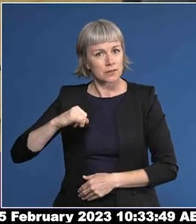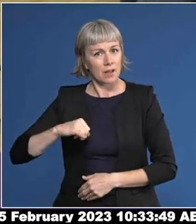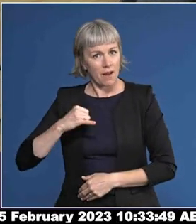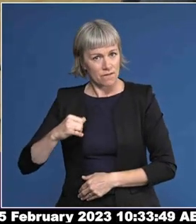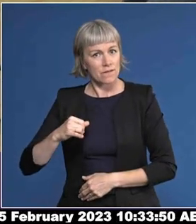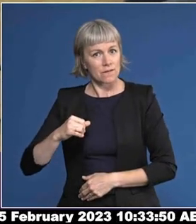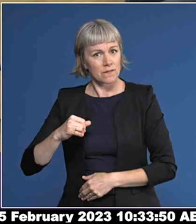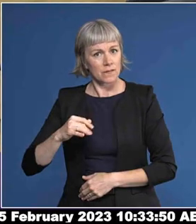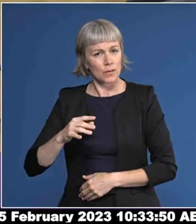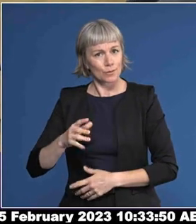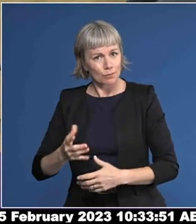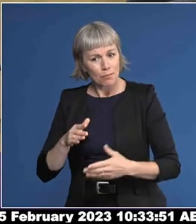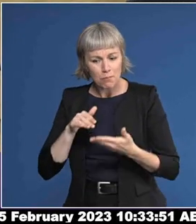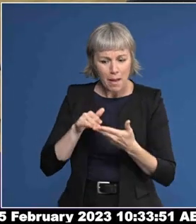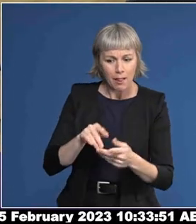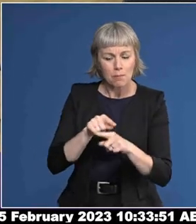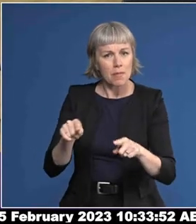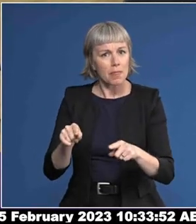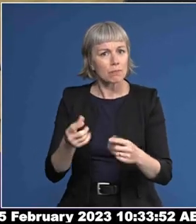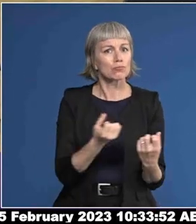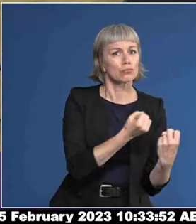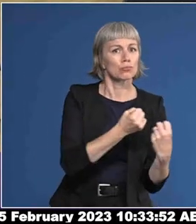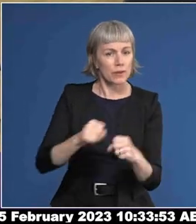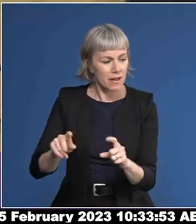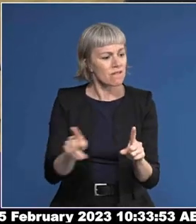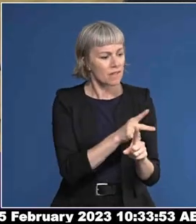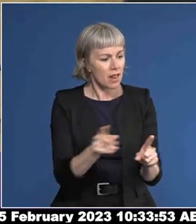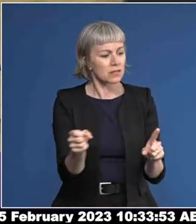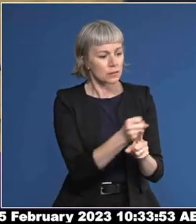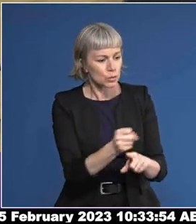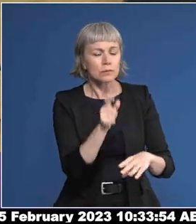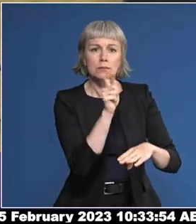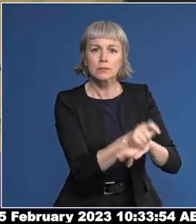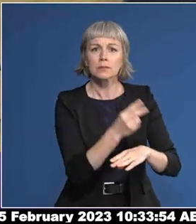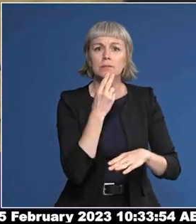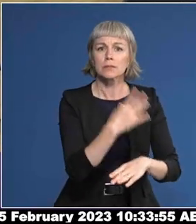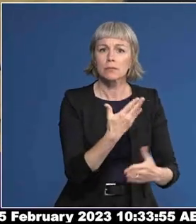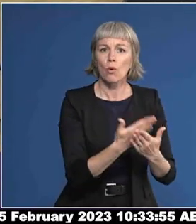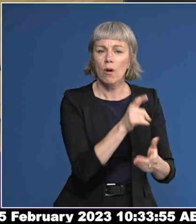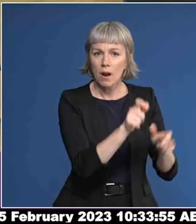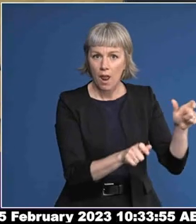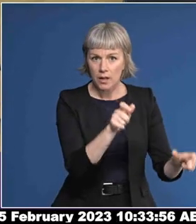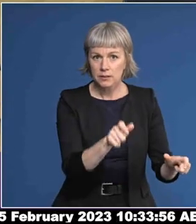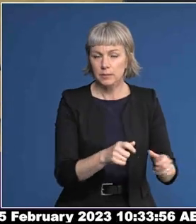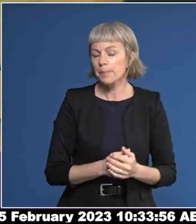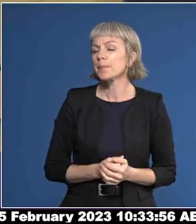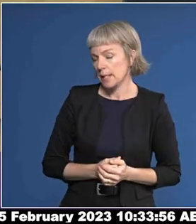violence, abuse, neglect and exploitation? Yes. MS EASTMAN: And that that training has to be effectively put in place